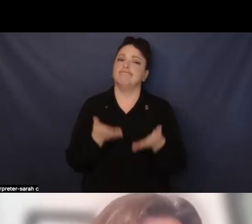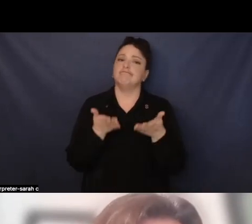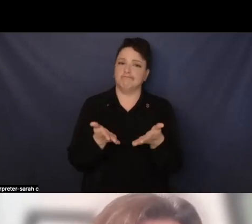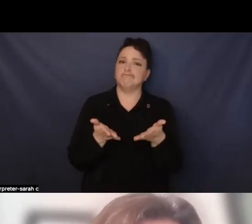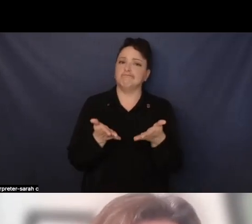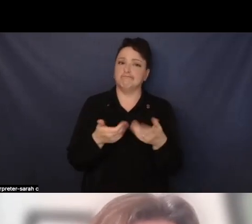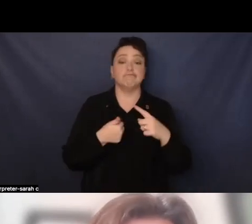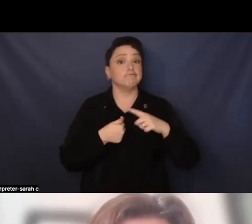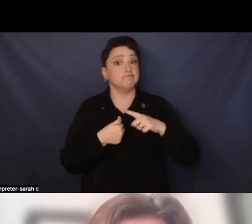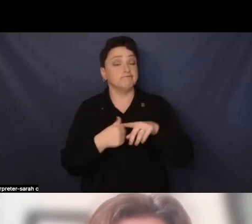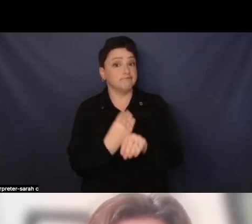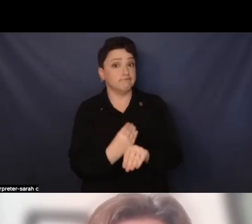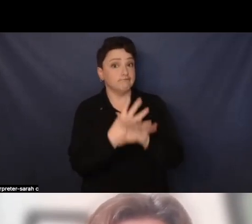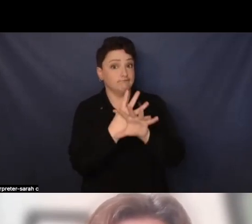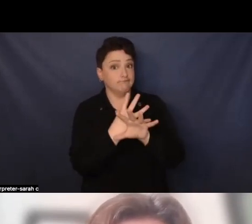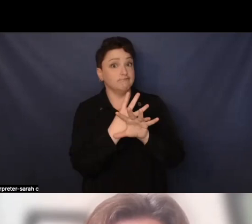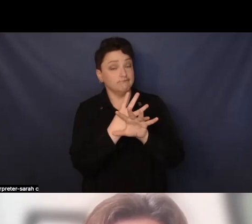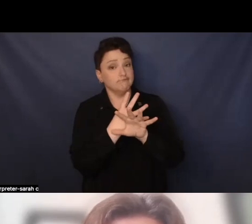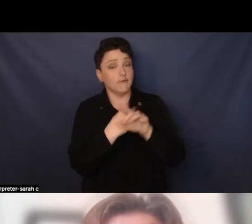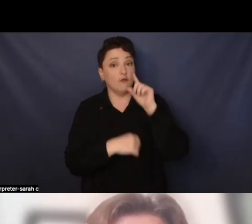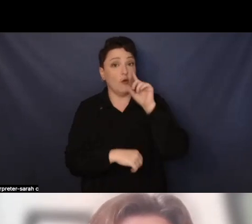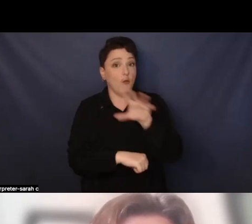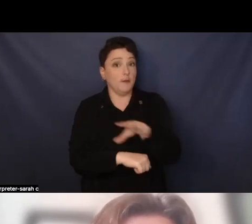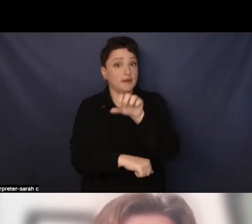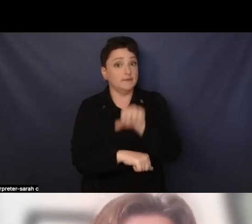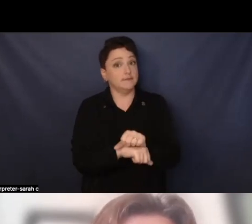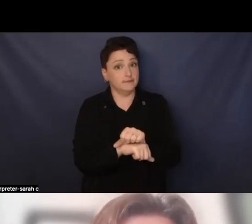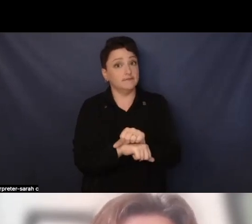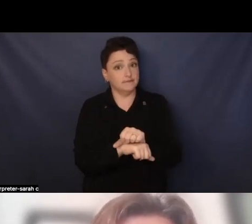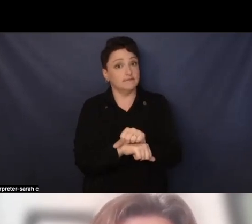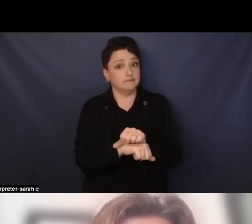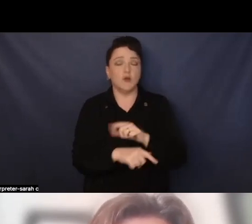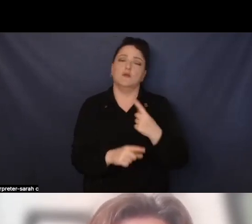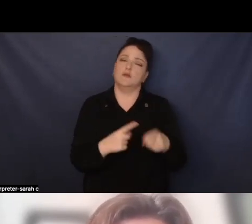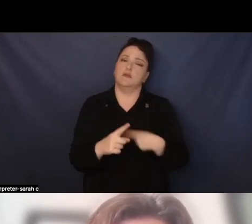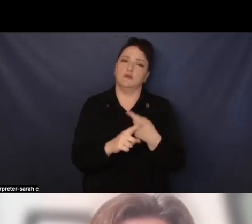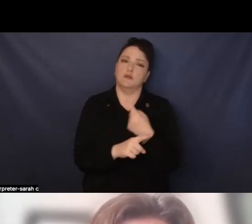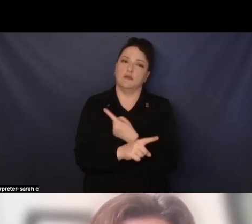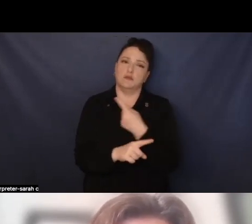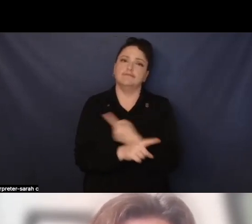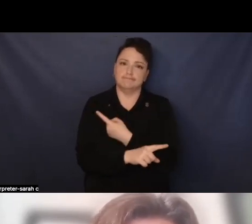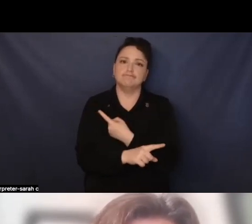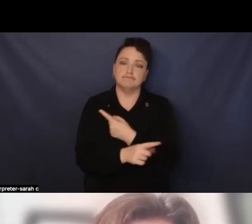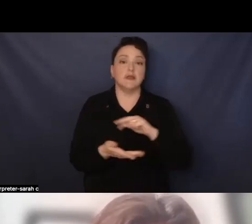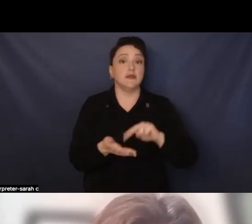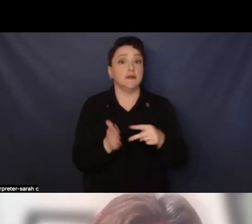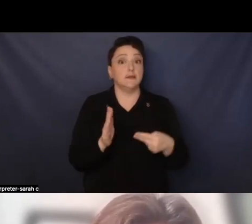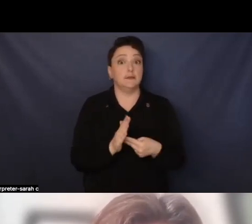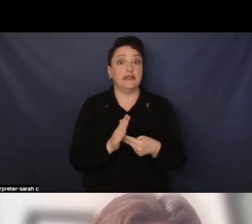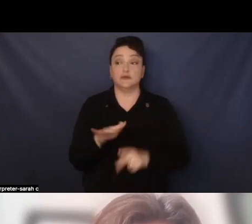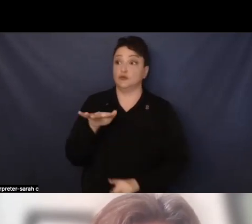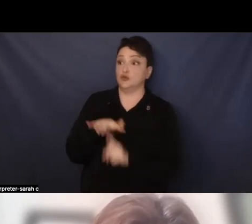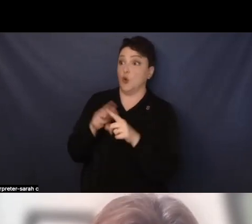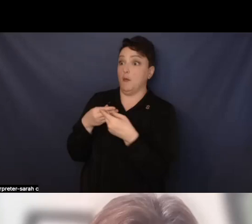telemedicine, when it's appropriate, as a way of accessing healthcare without infection risk. The